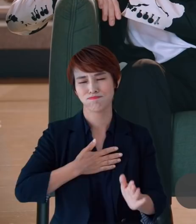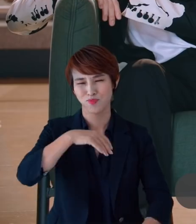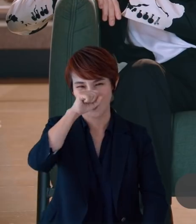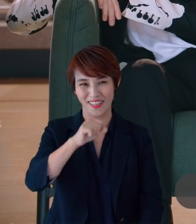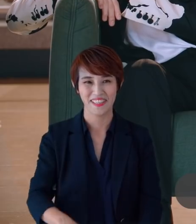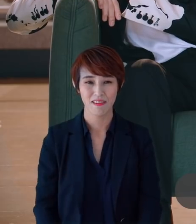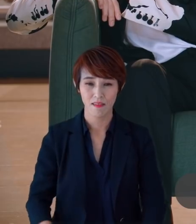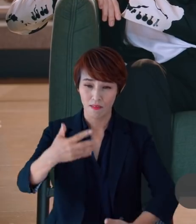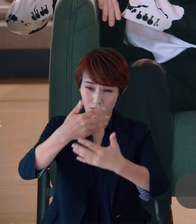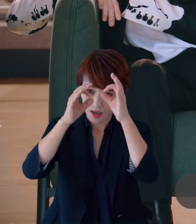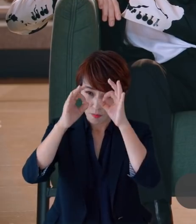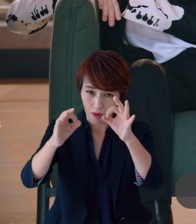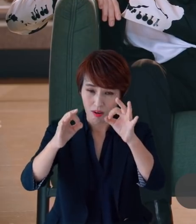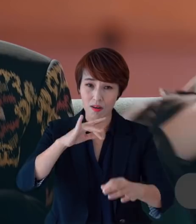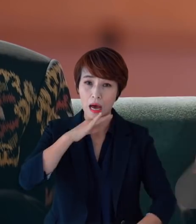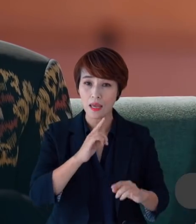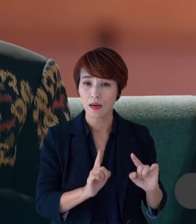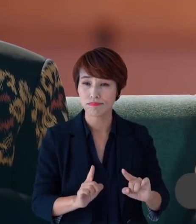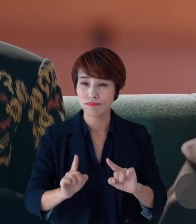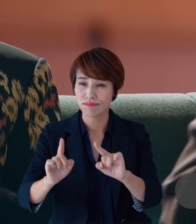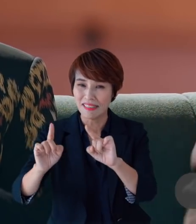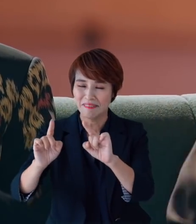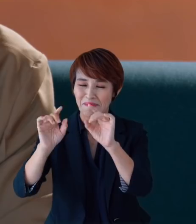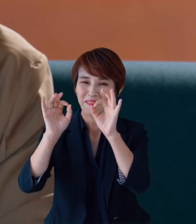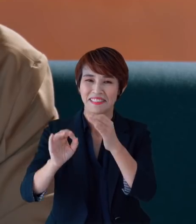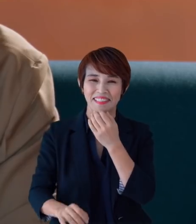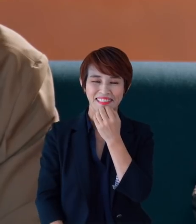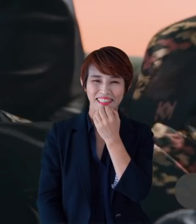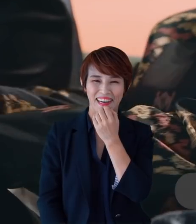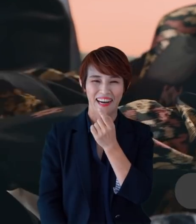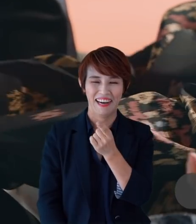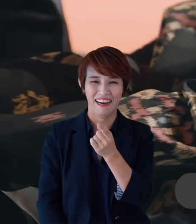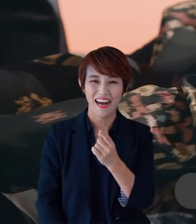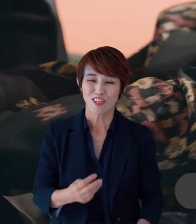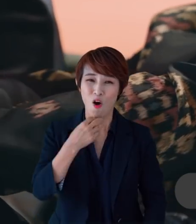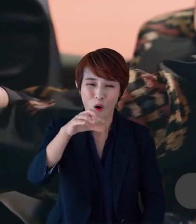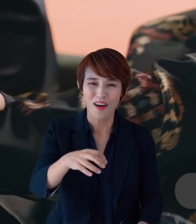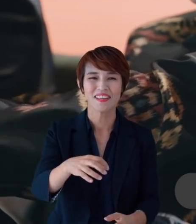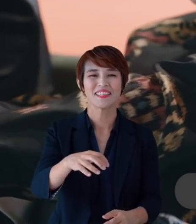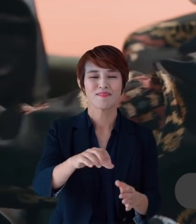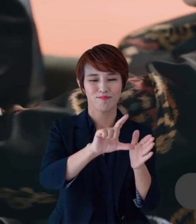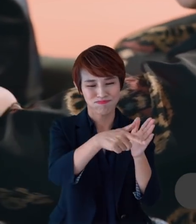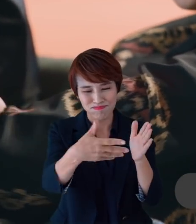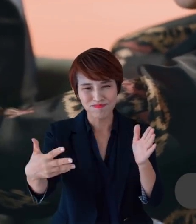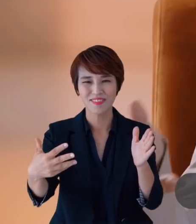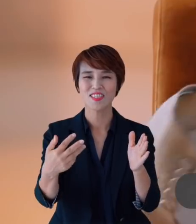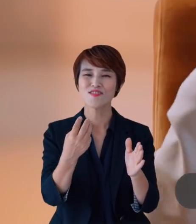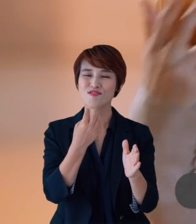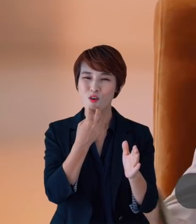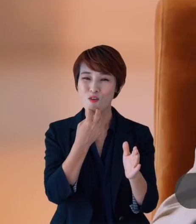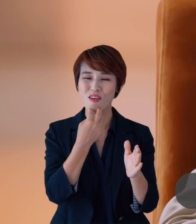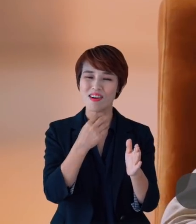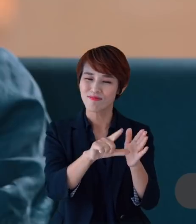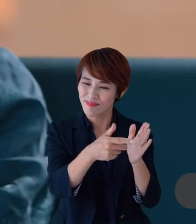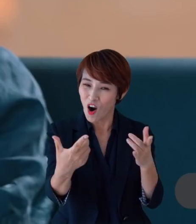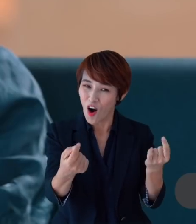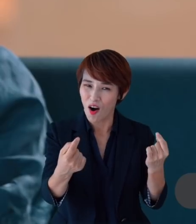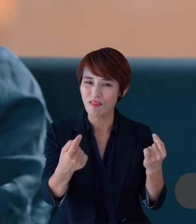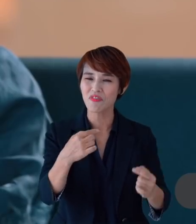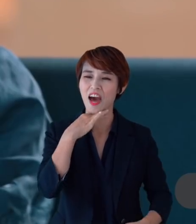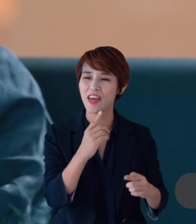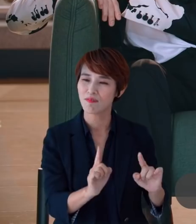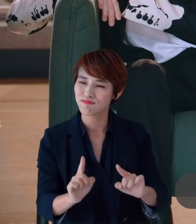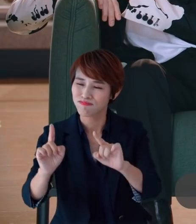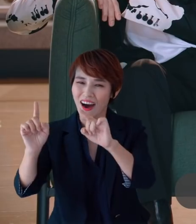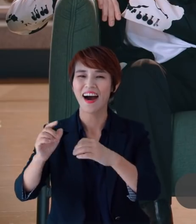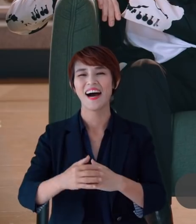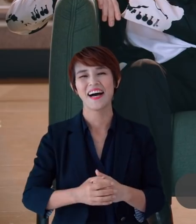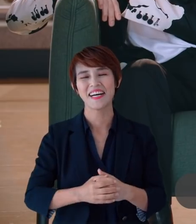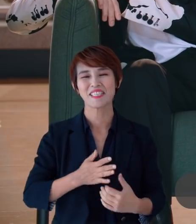Jimin: I can see us aging in these videos. It’s nice to see that we are getting old together with Seoul. It gives me a warm feeling inside.